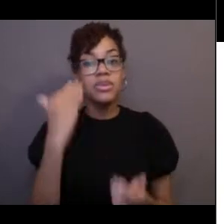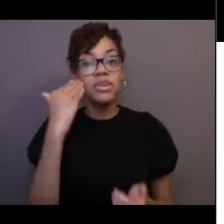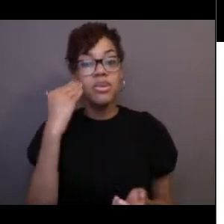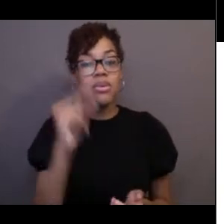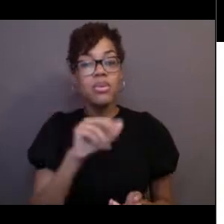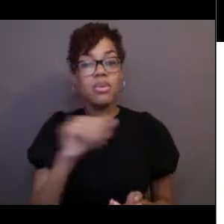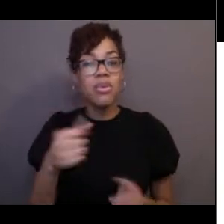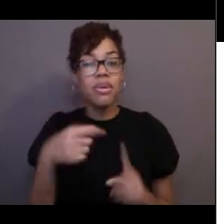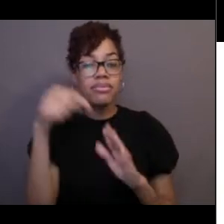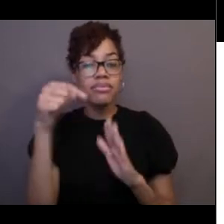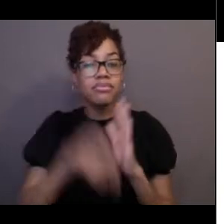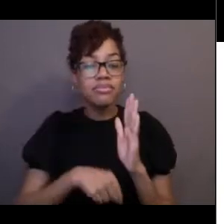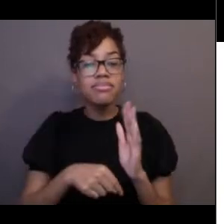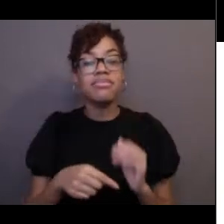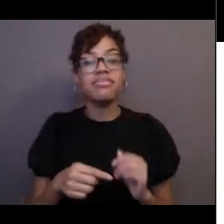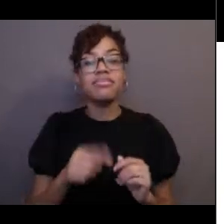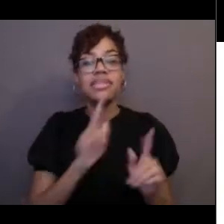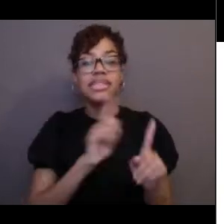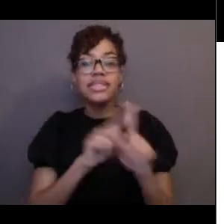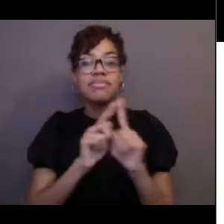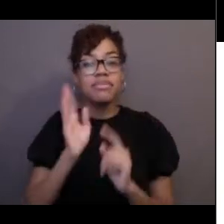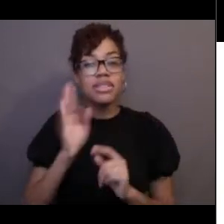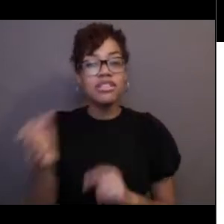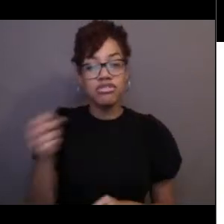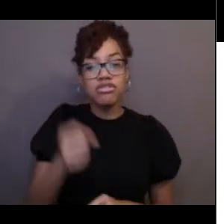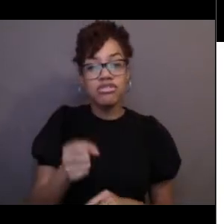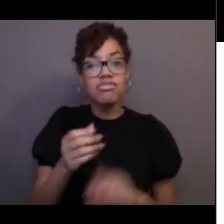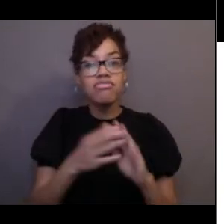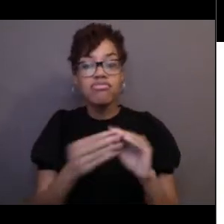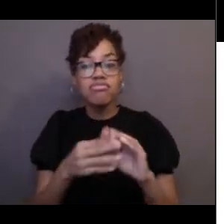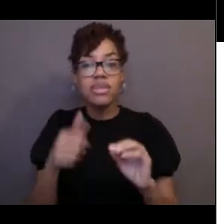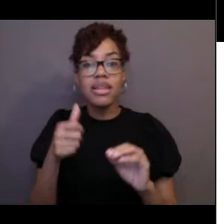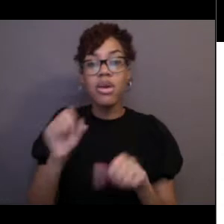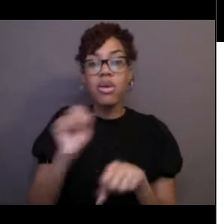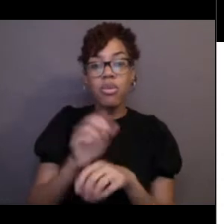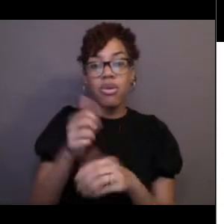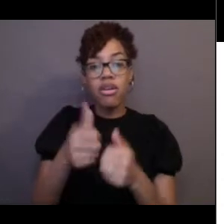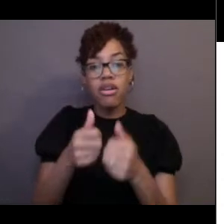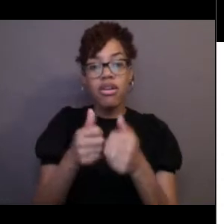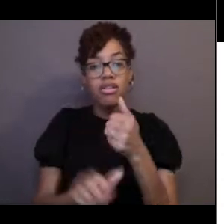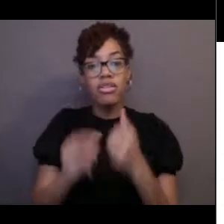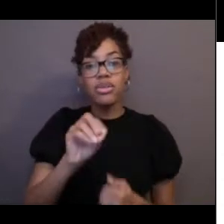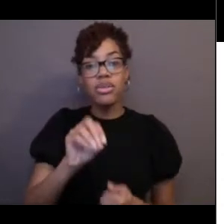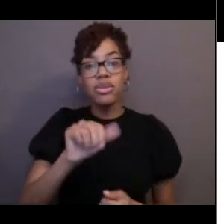All of our speakers work for some part of NOAA, the National Oceanic and Atmospheric Administration.